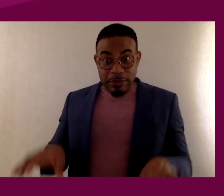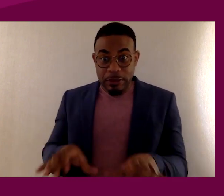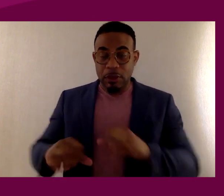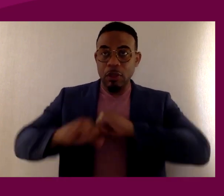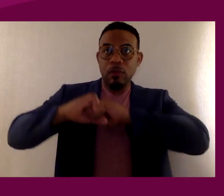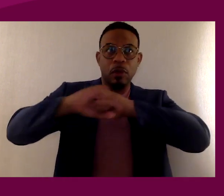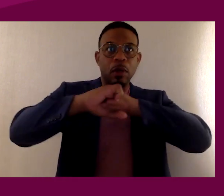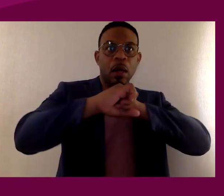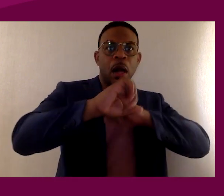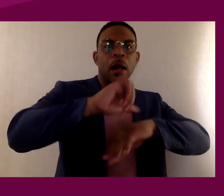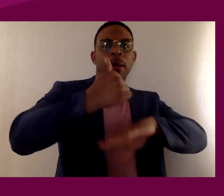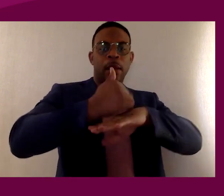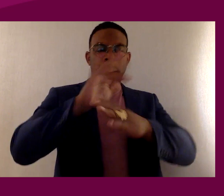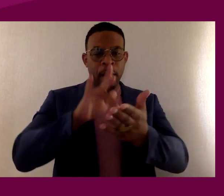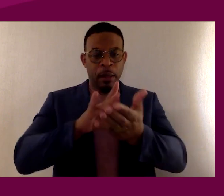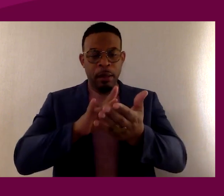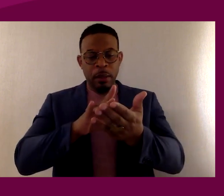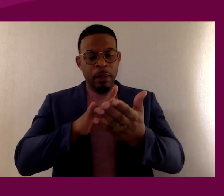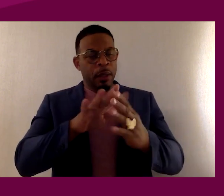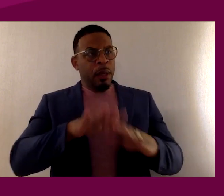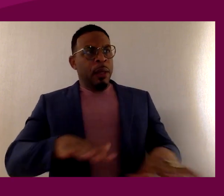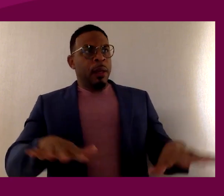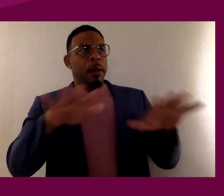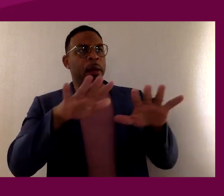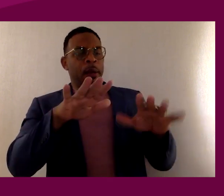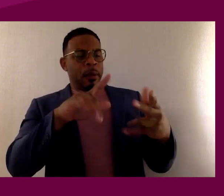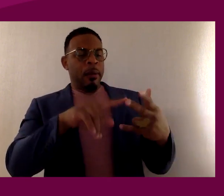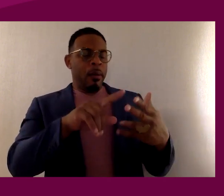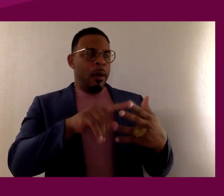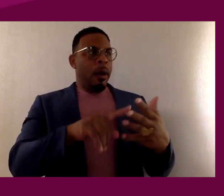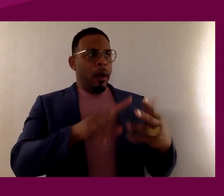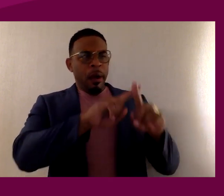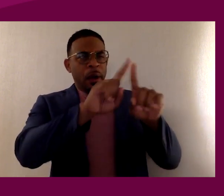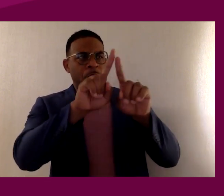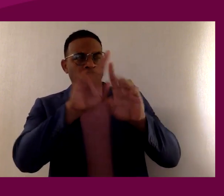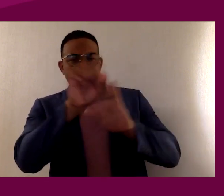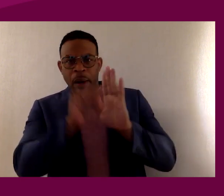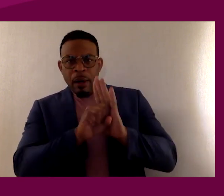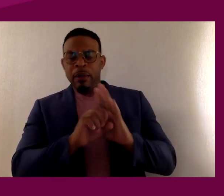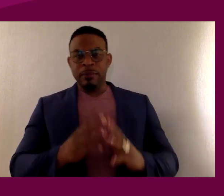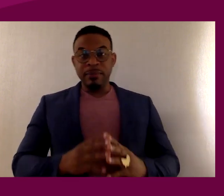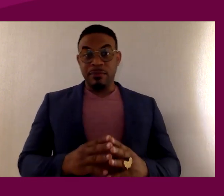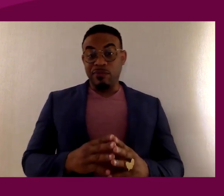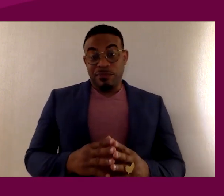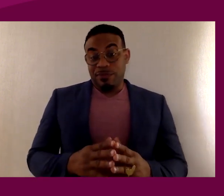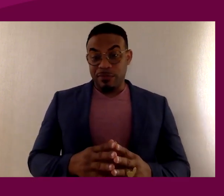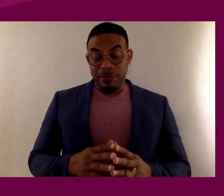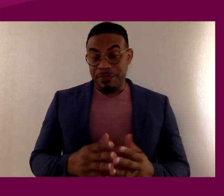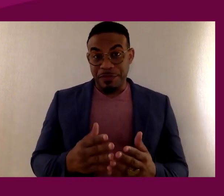because she was actively promoting setting up centers in different states.